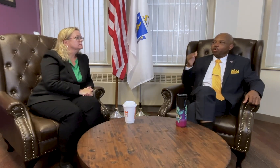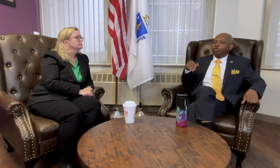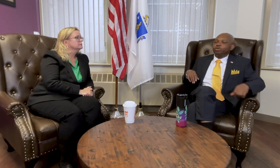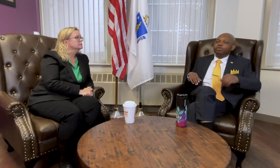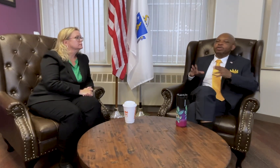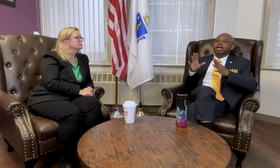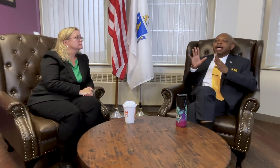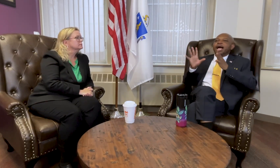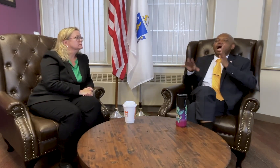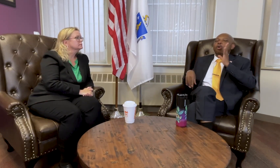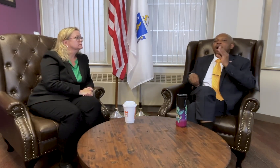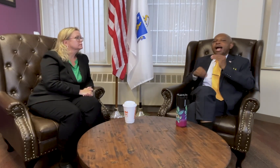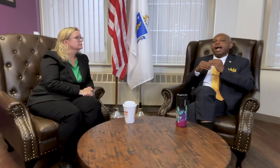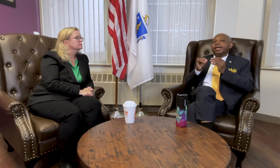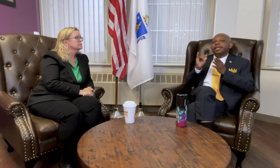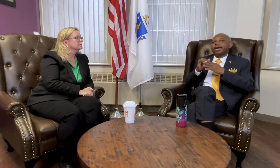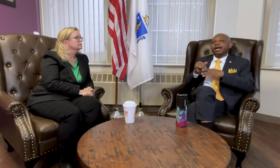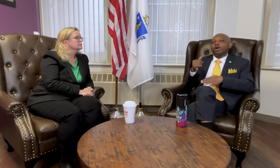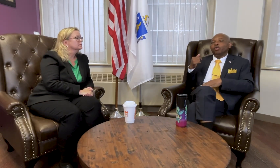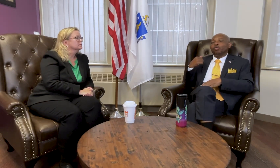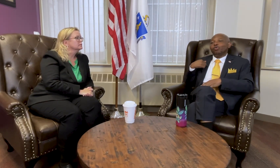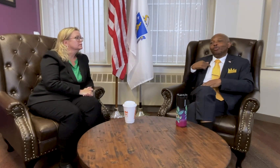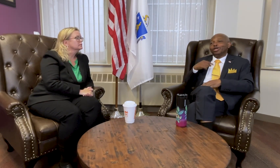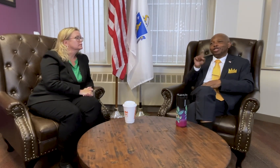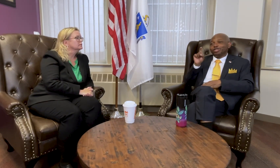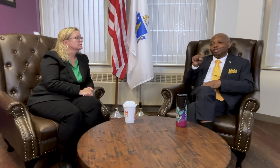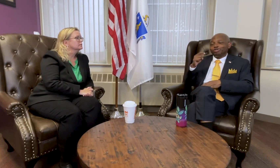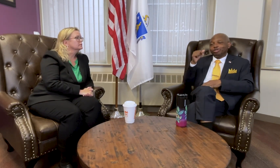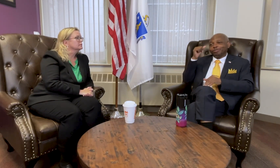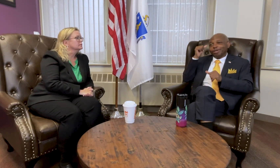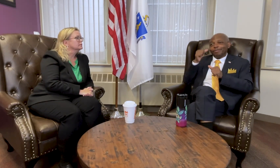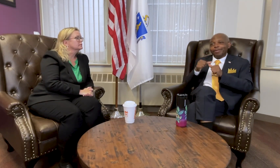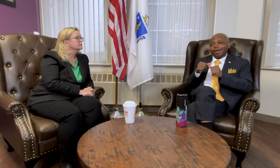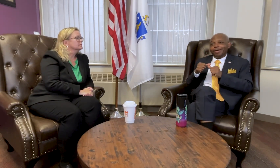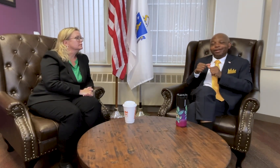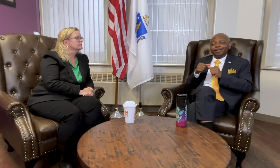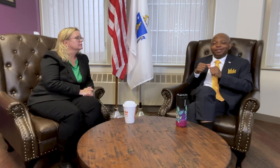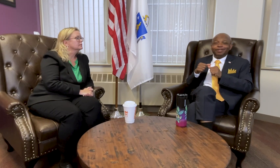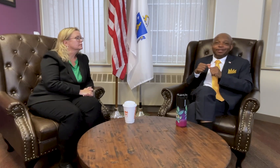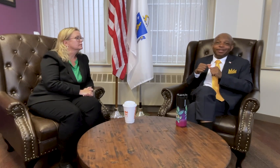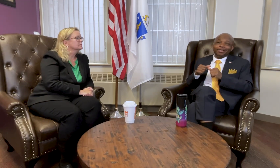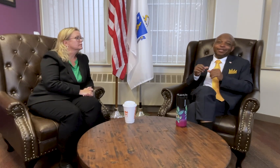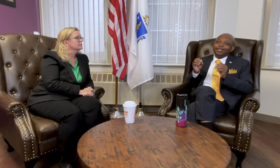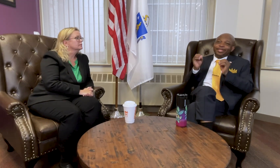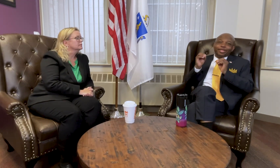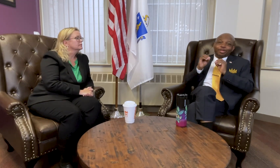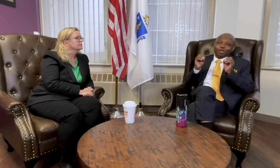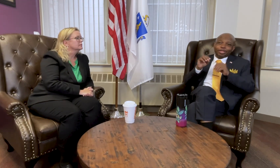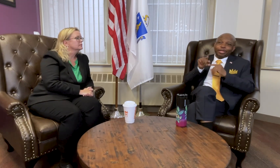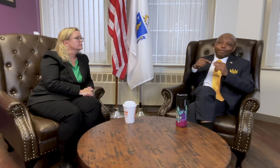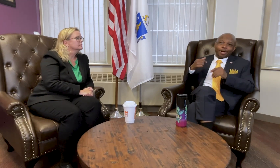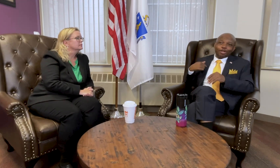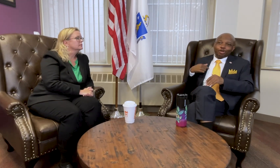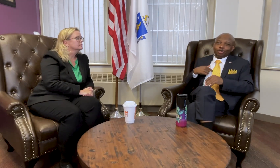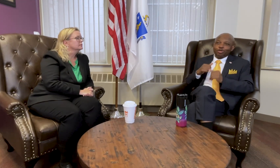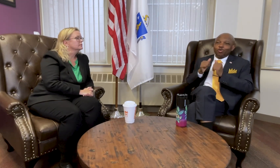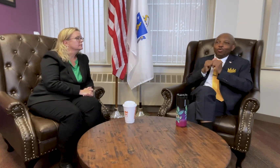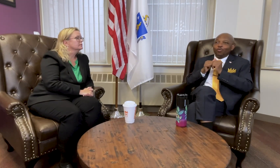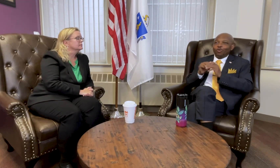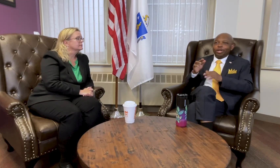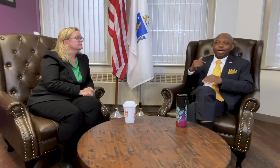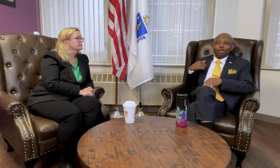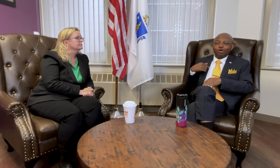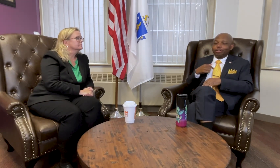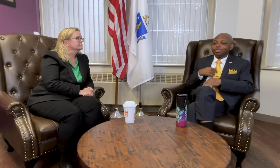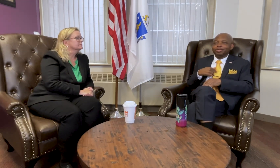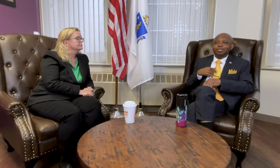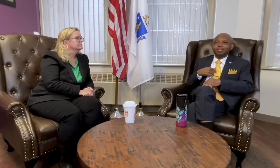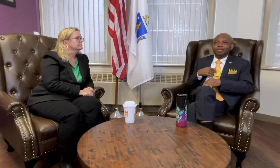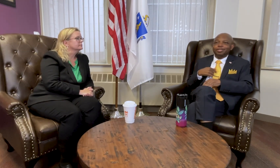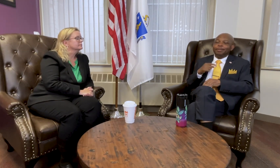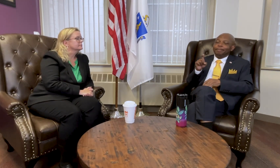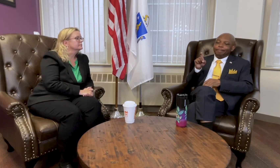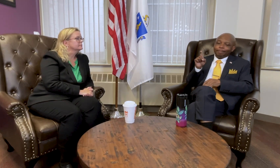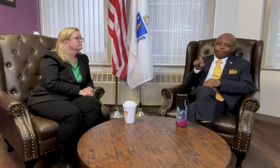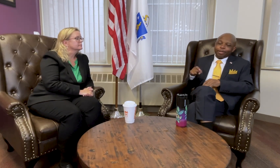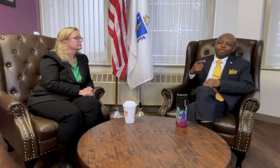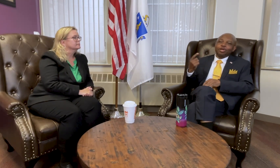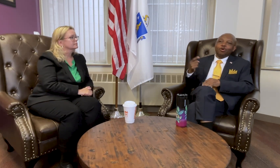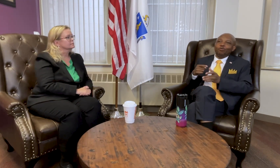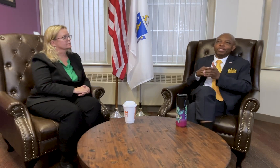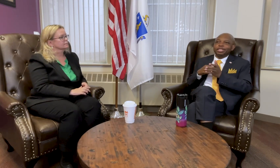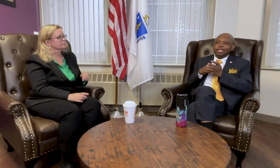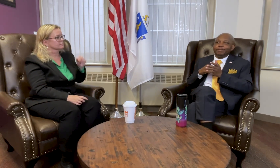Thank you. I would like to piggyback on that and remind us of this: “Nothing about us without us.”